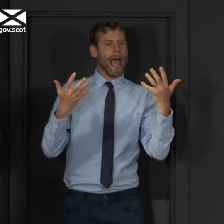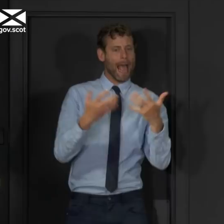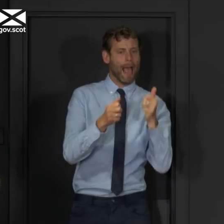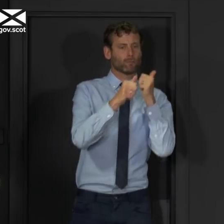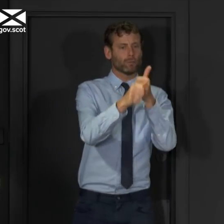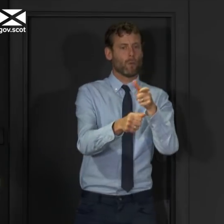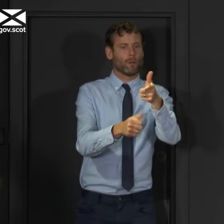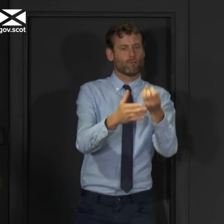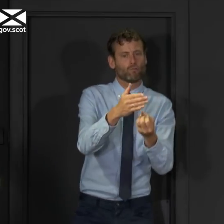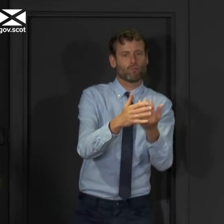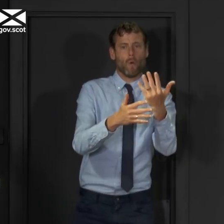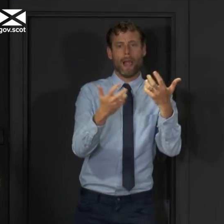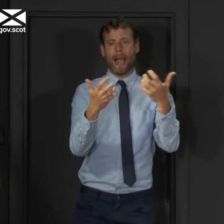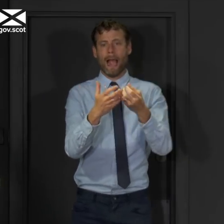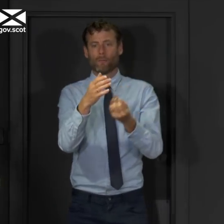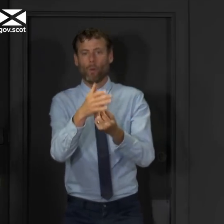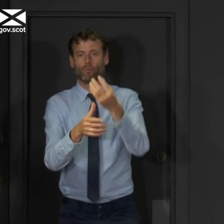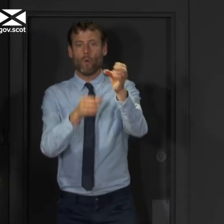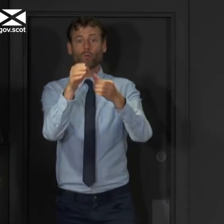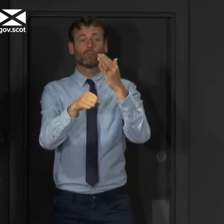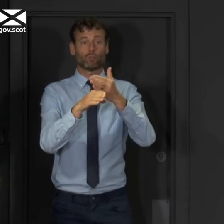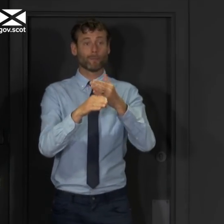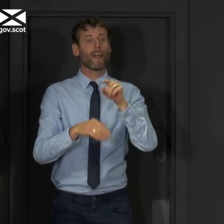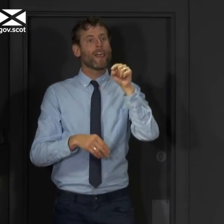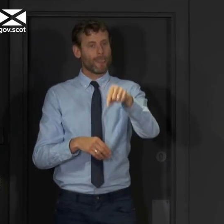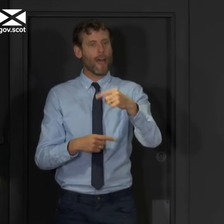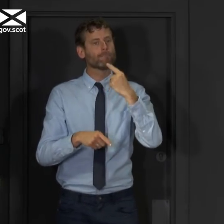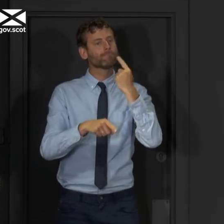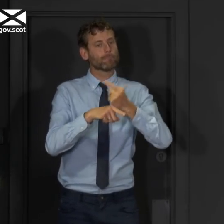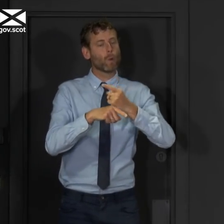the economy and jobs, and that is absolutely right and proper. ButI want to assure people